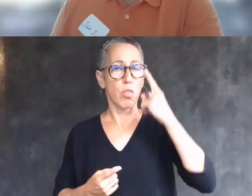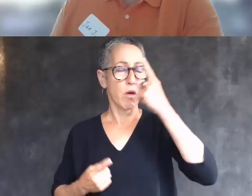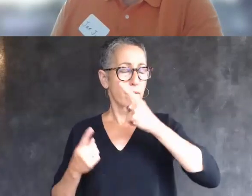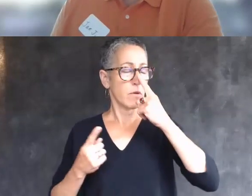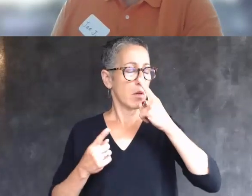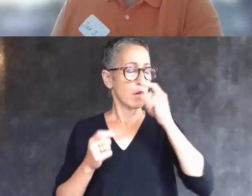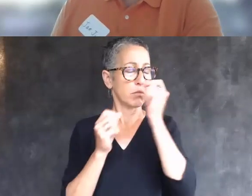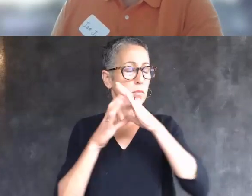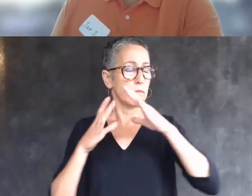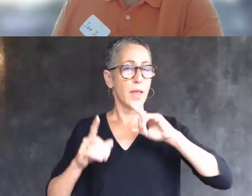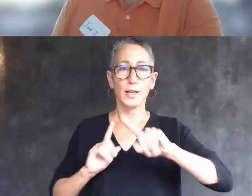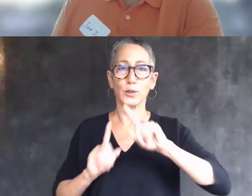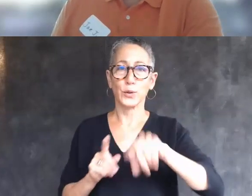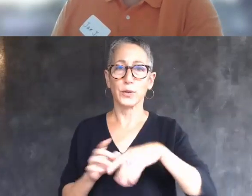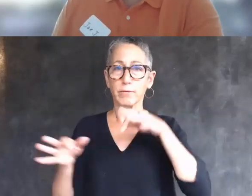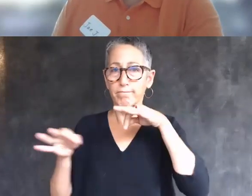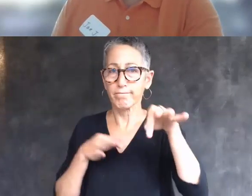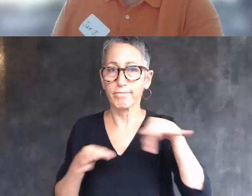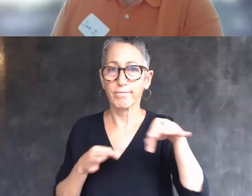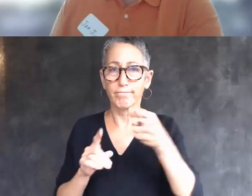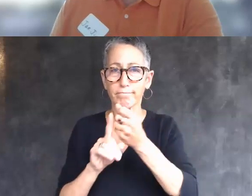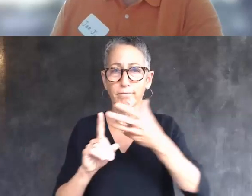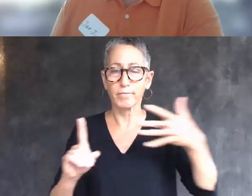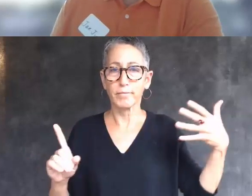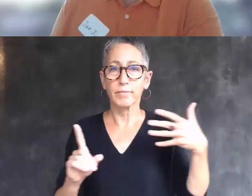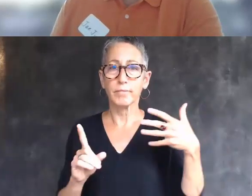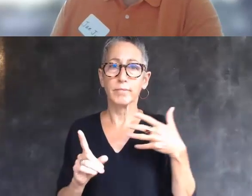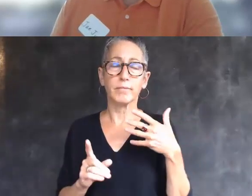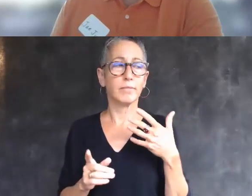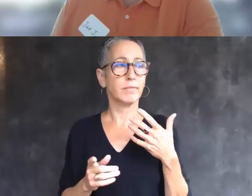and questions and ideas for us to think about in terms of public safety.